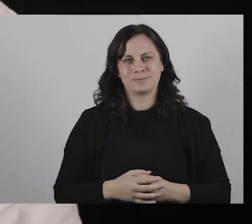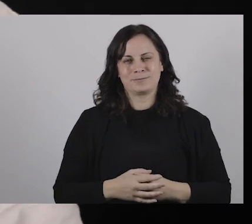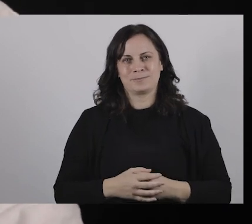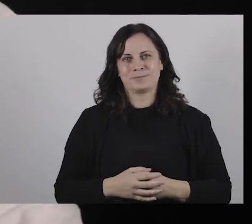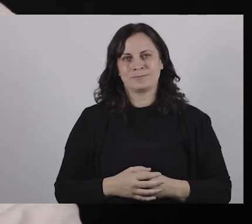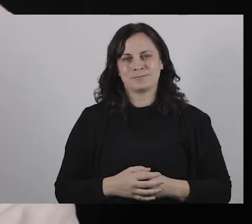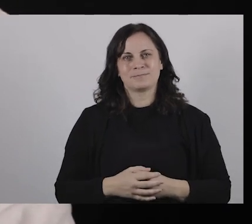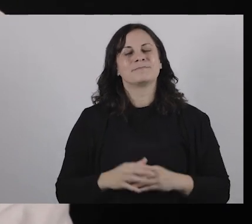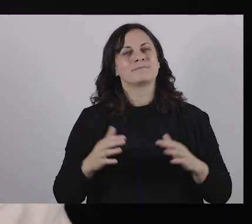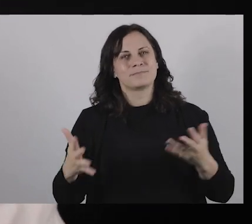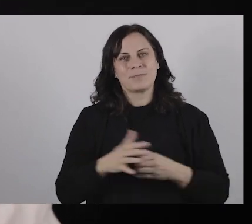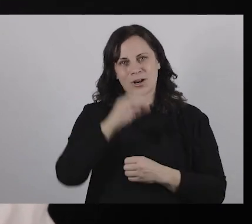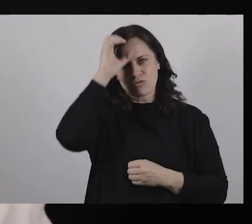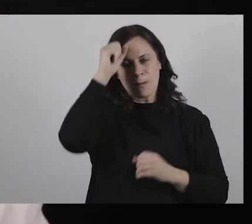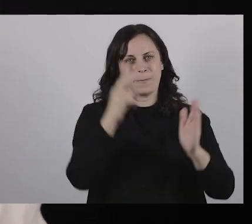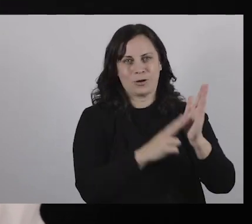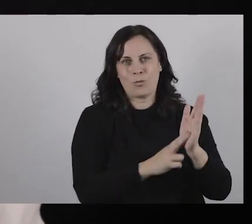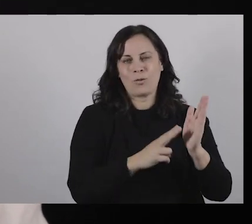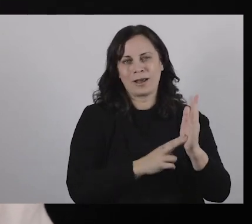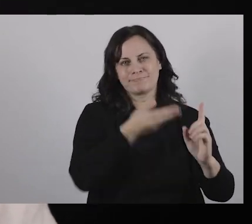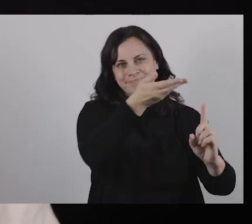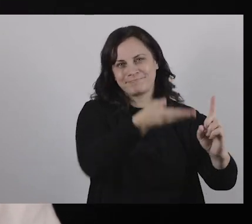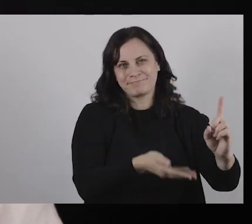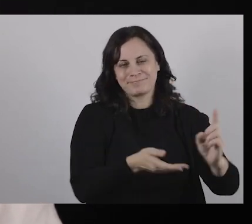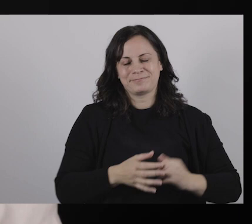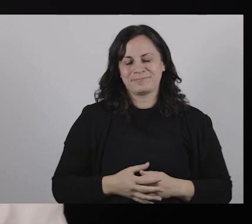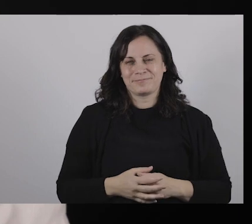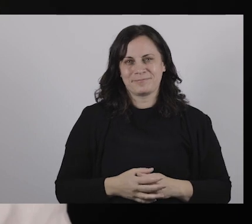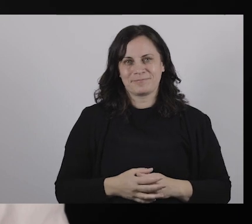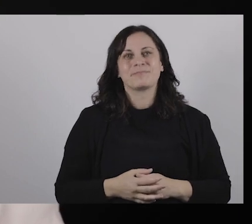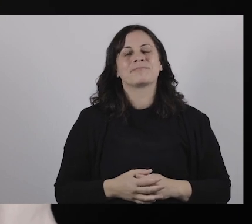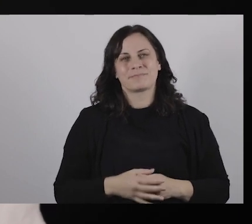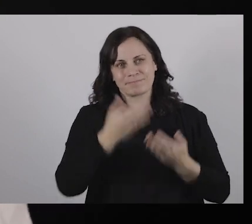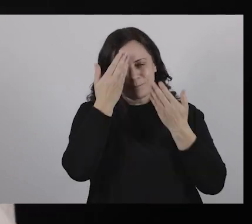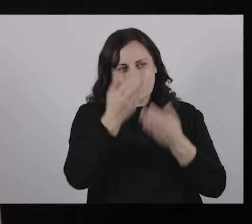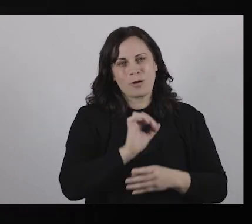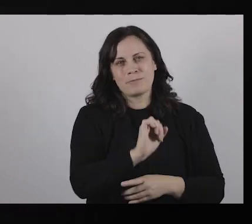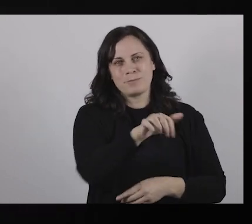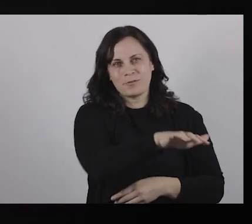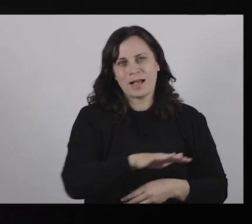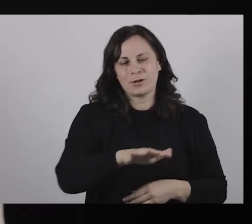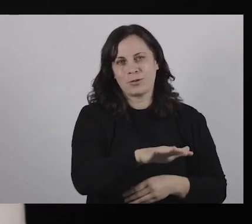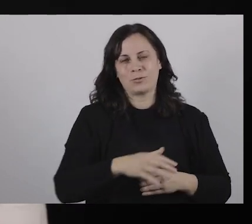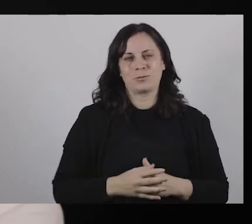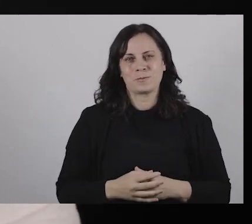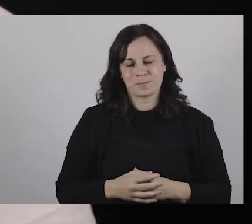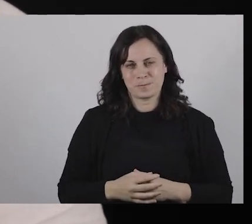that happens to be in memoriam Kōkā Ngoingoi. I also acknowledged her whānau.